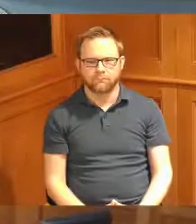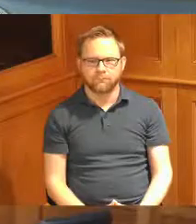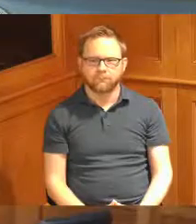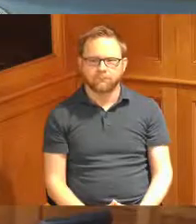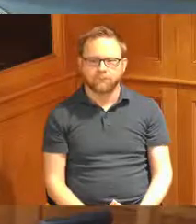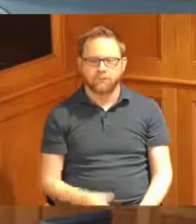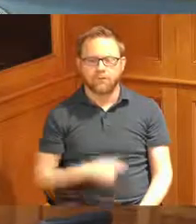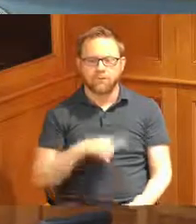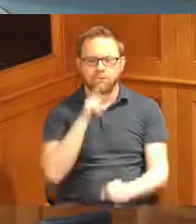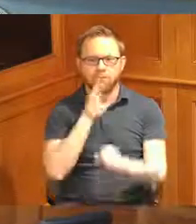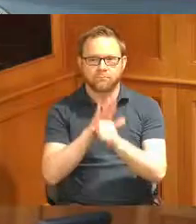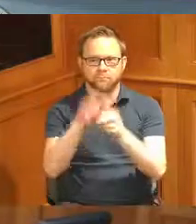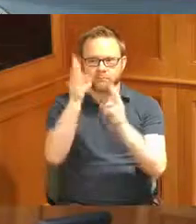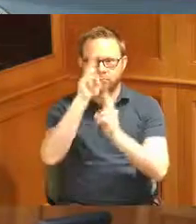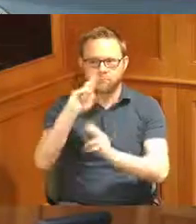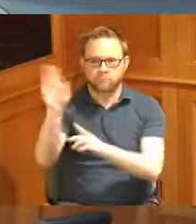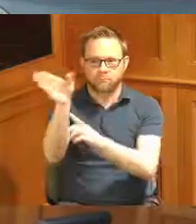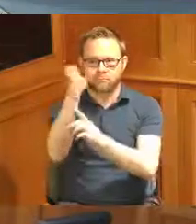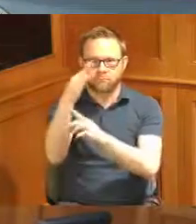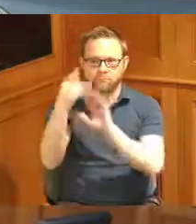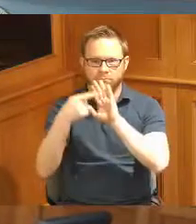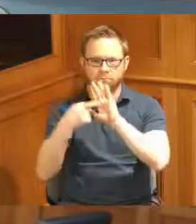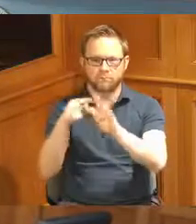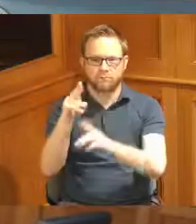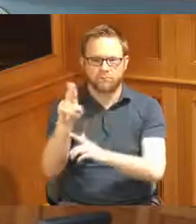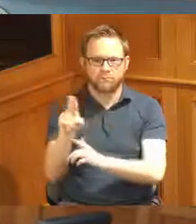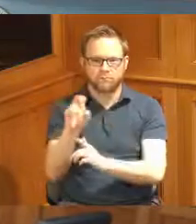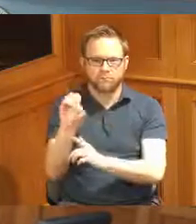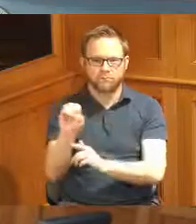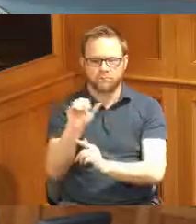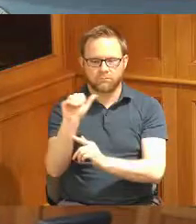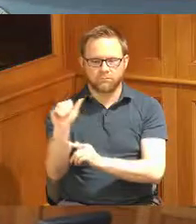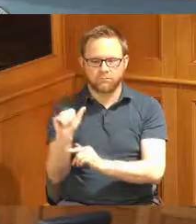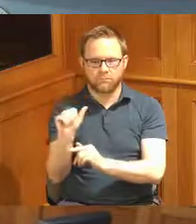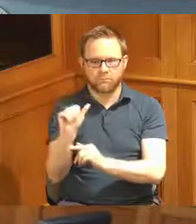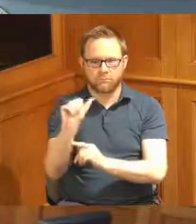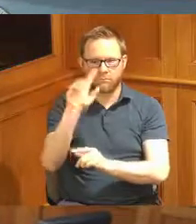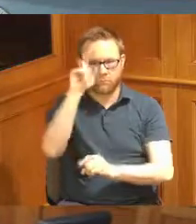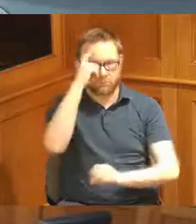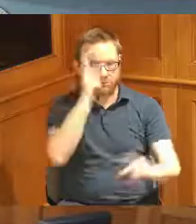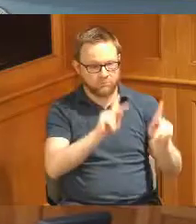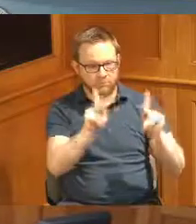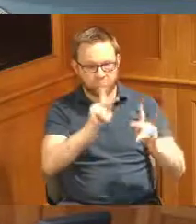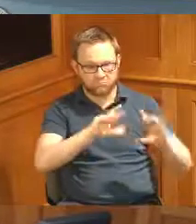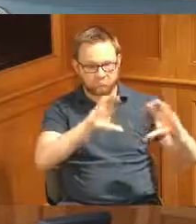I pledge allegiance to the father of the United States of America and to the